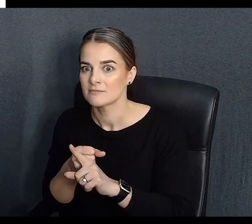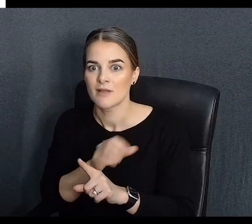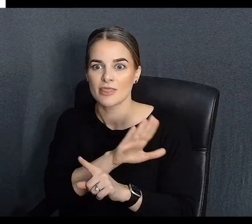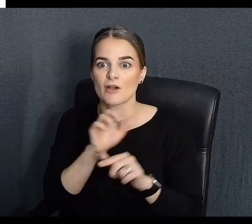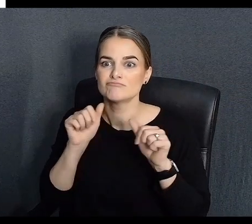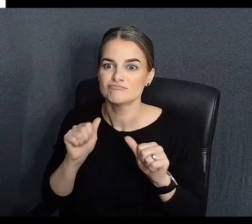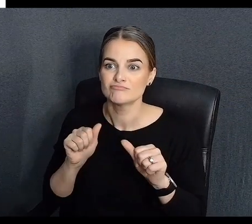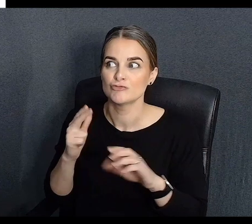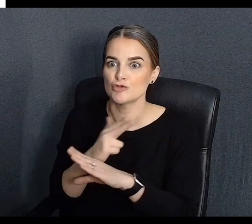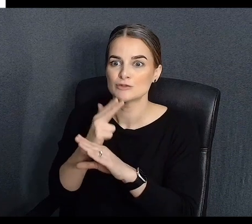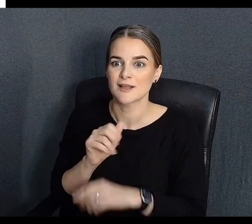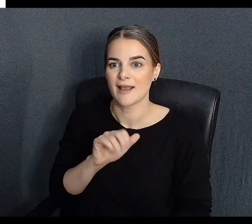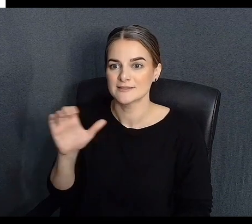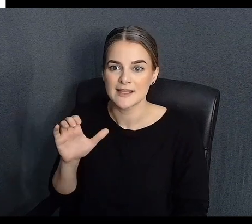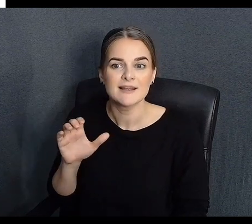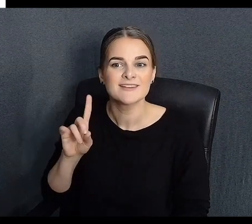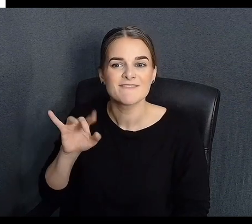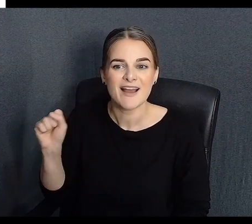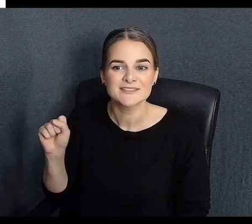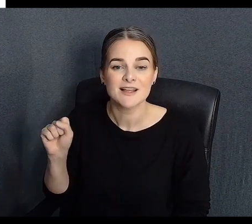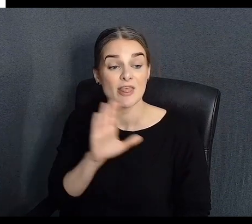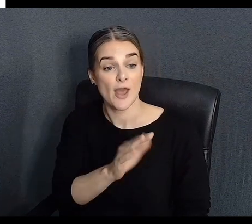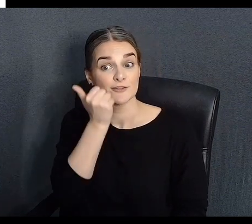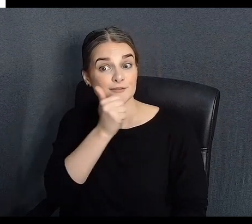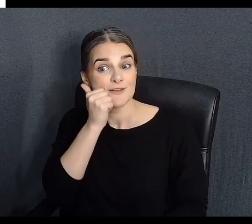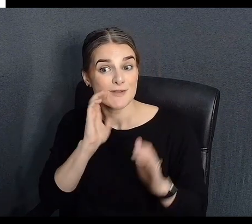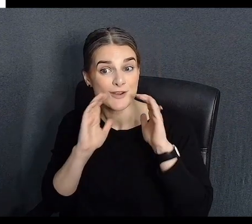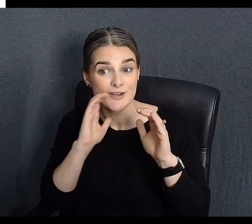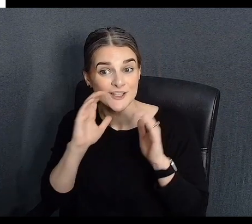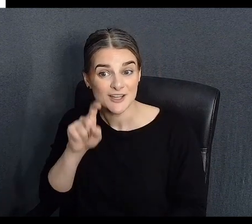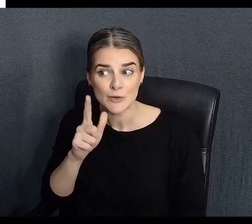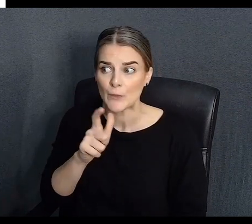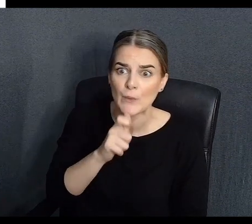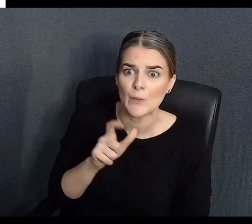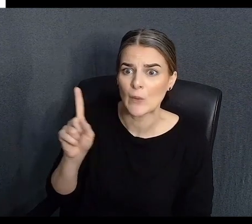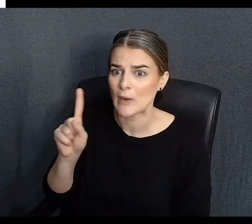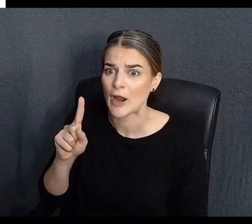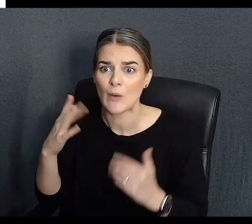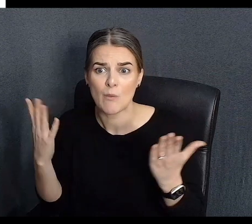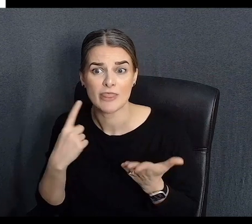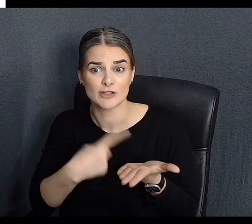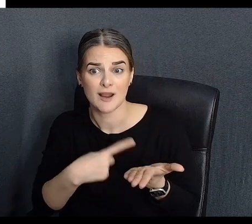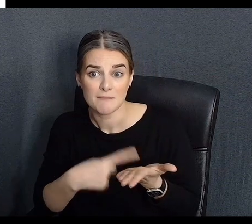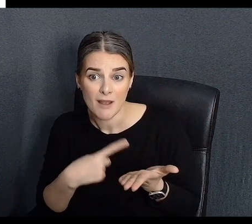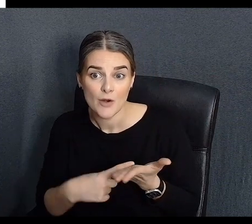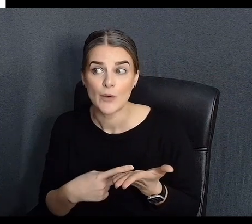We have to look at their daily communication needs, who, and where, and what they're talking about, and need to be able to communicate with and where.